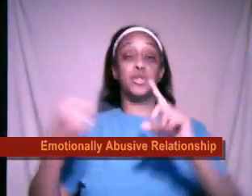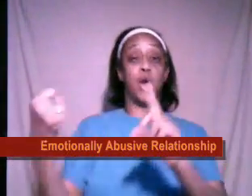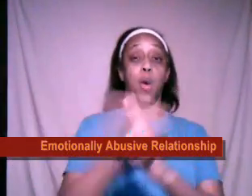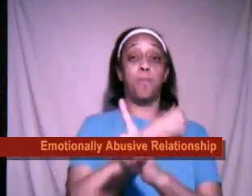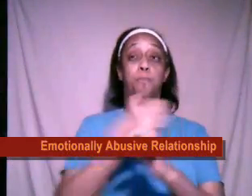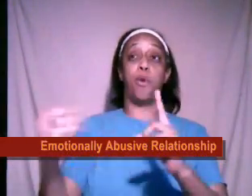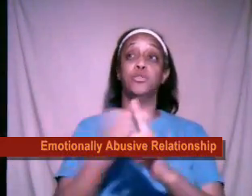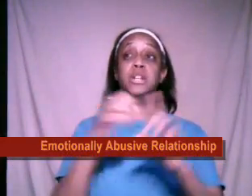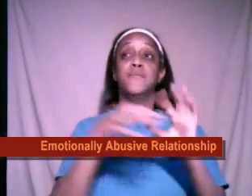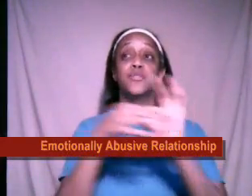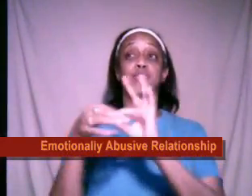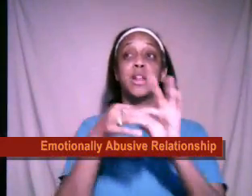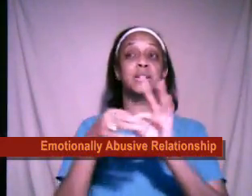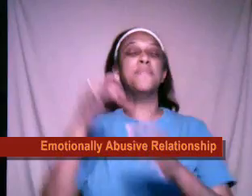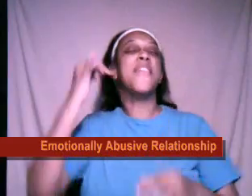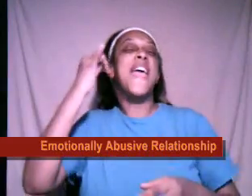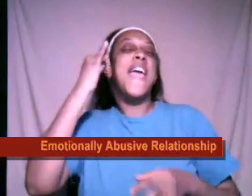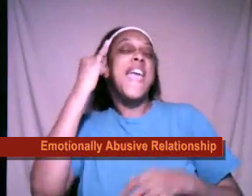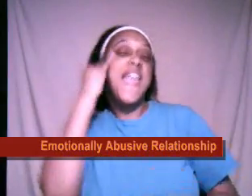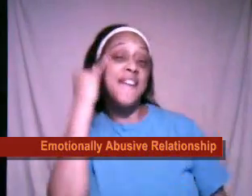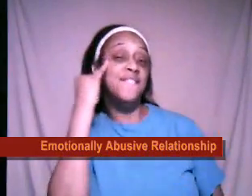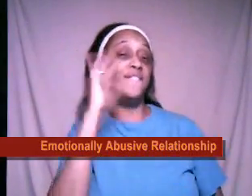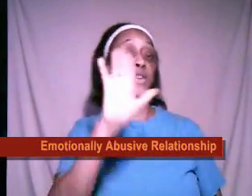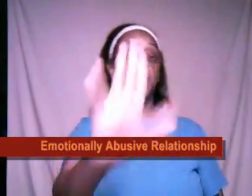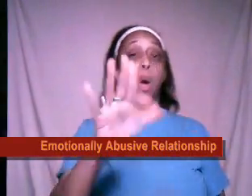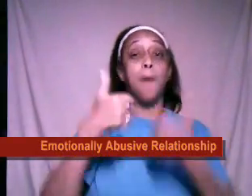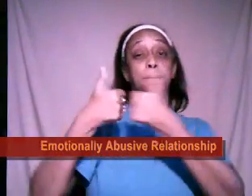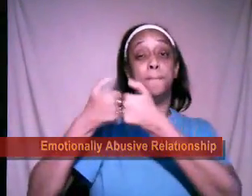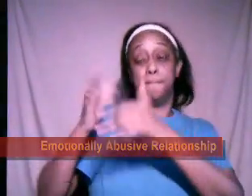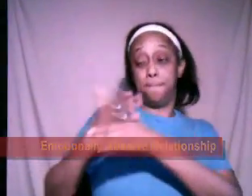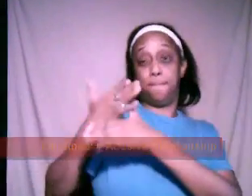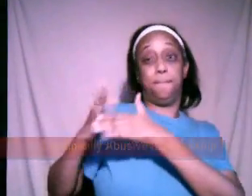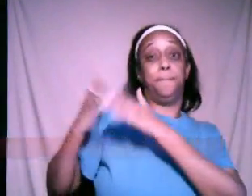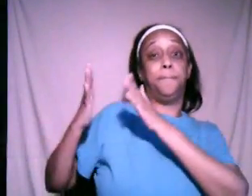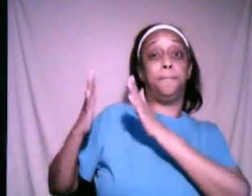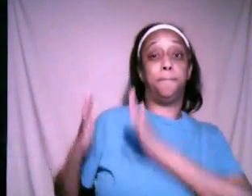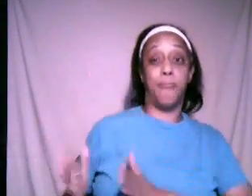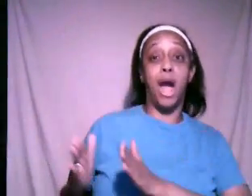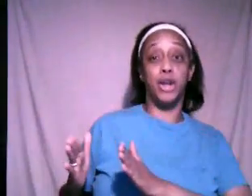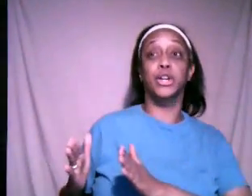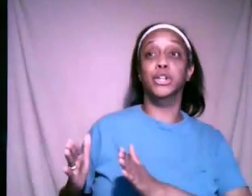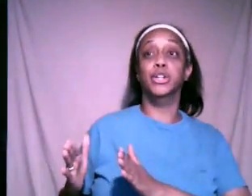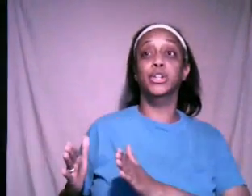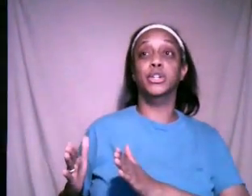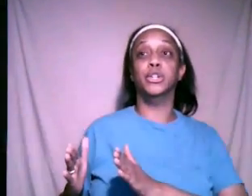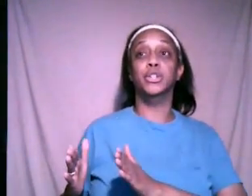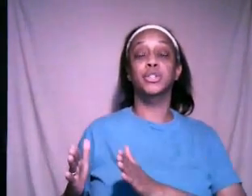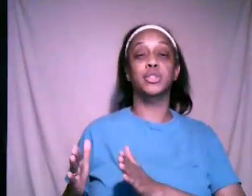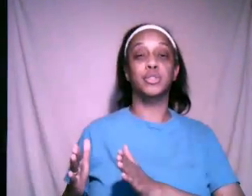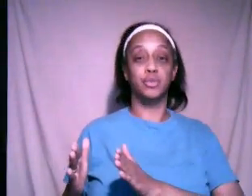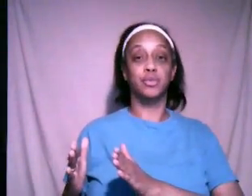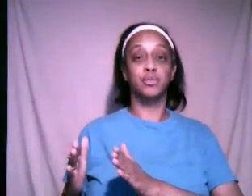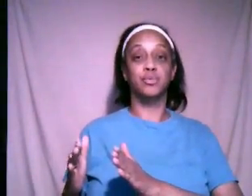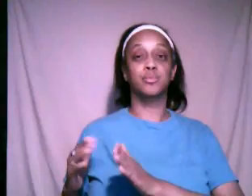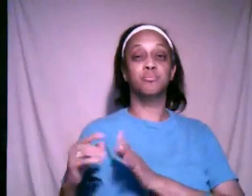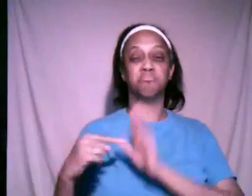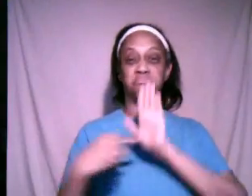abusive relationship if your partner...